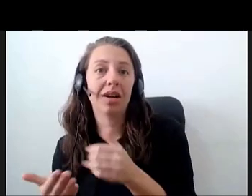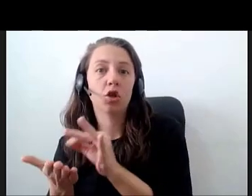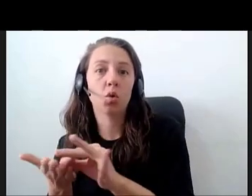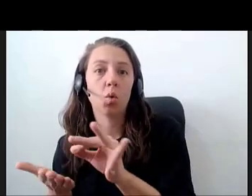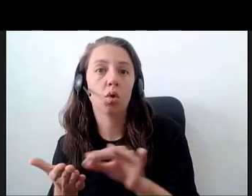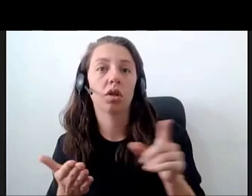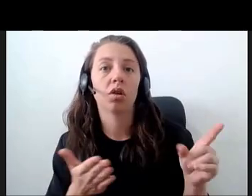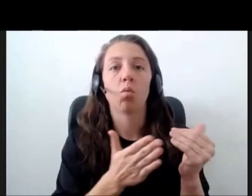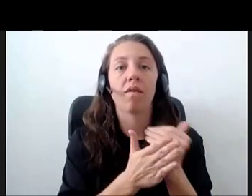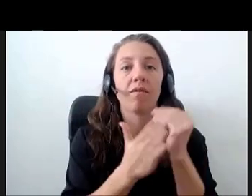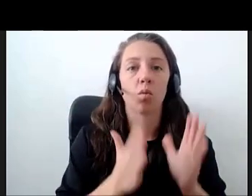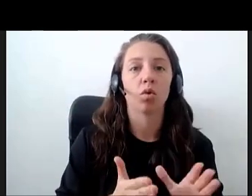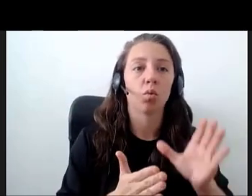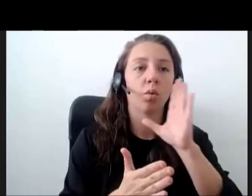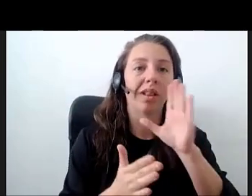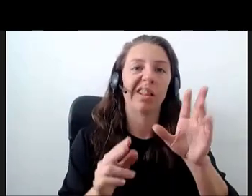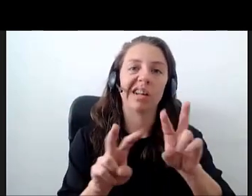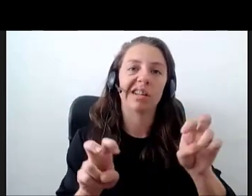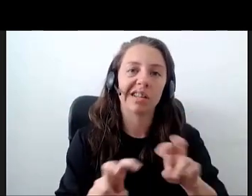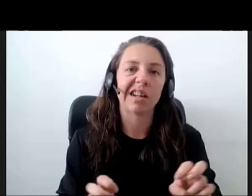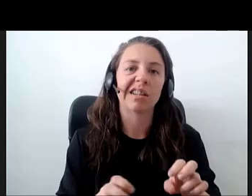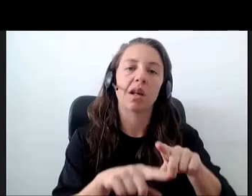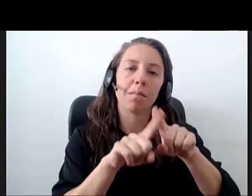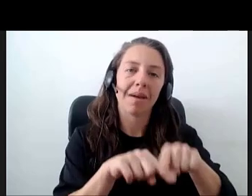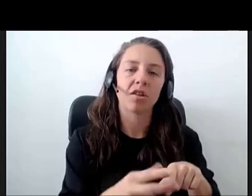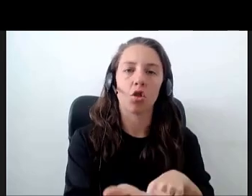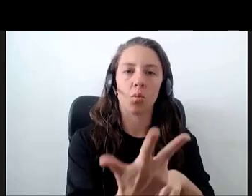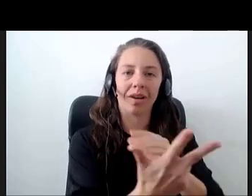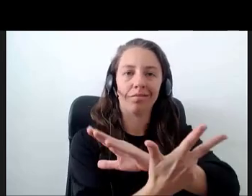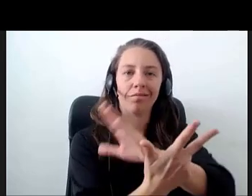on these three factors. The first two receiving a numerical score,